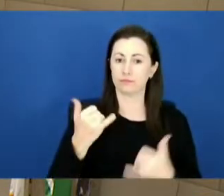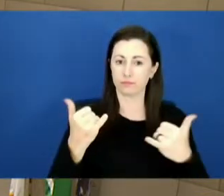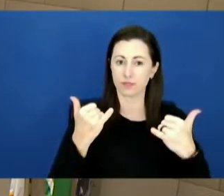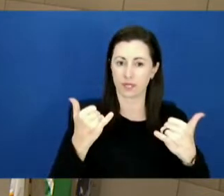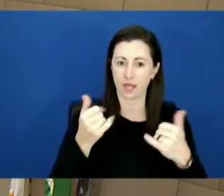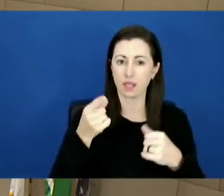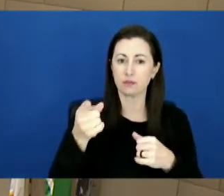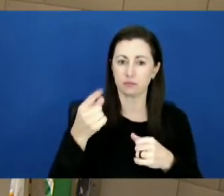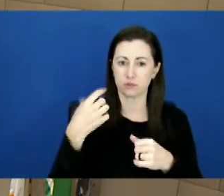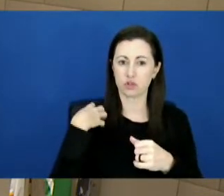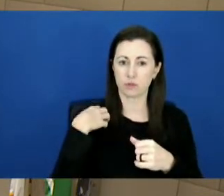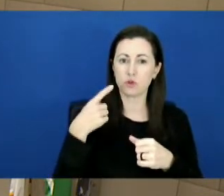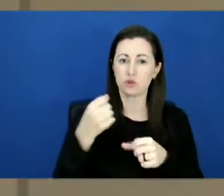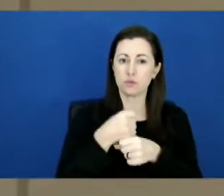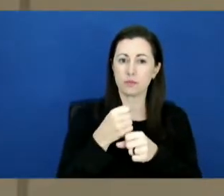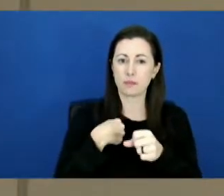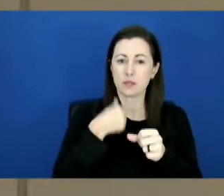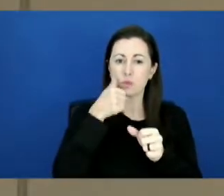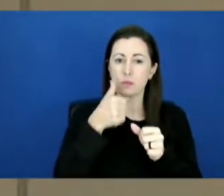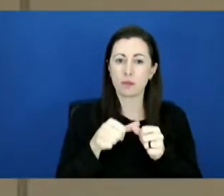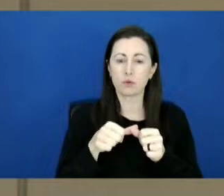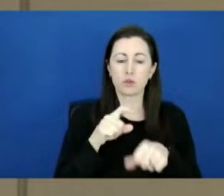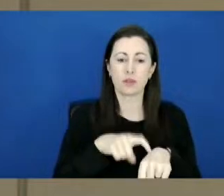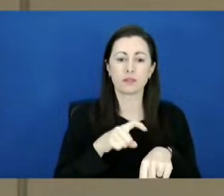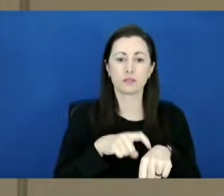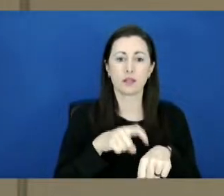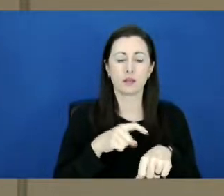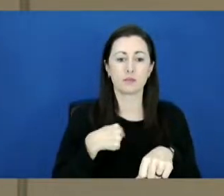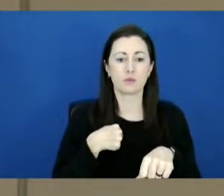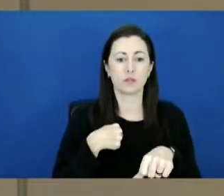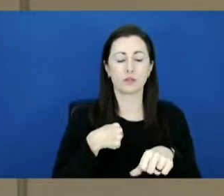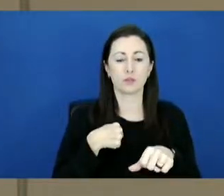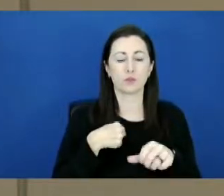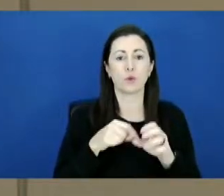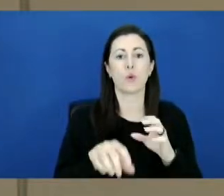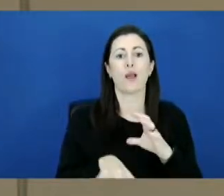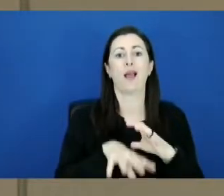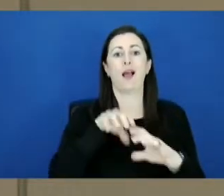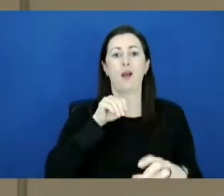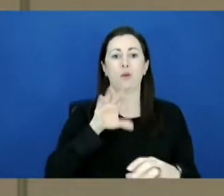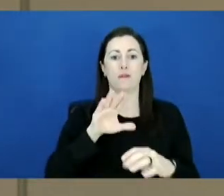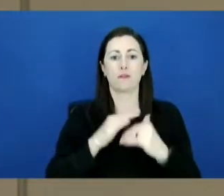TODAY MR.